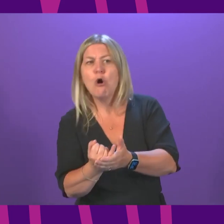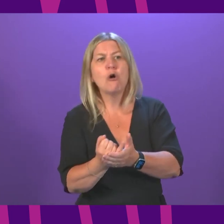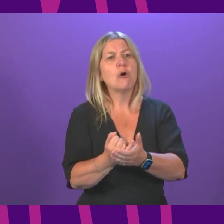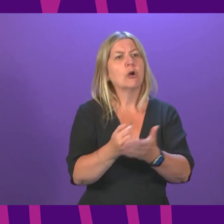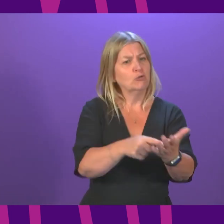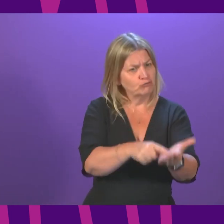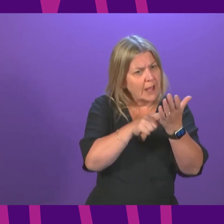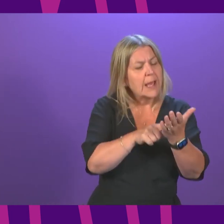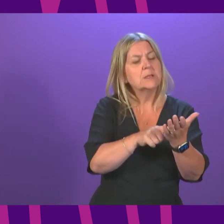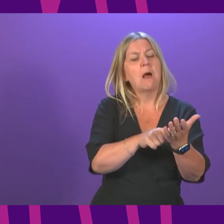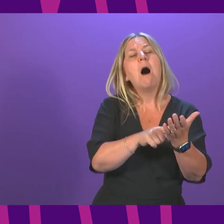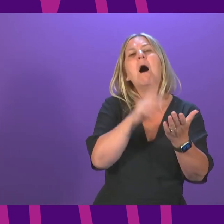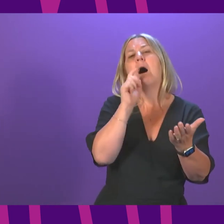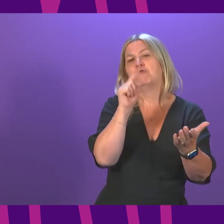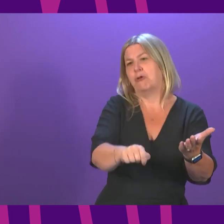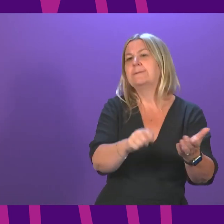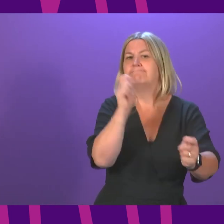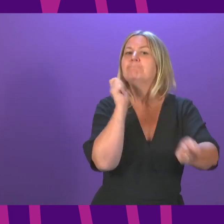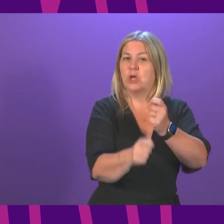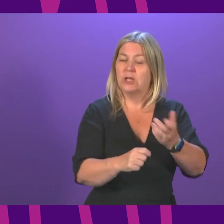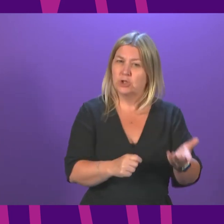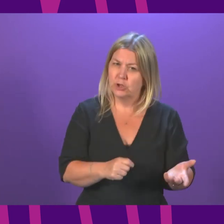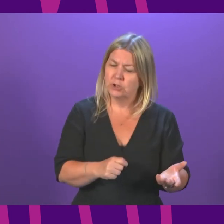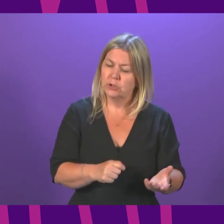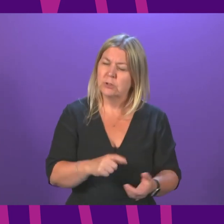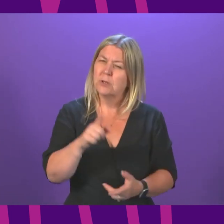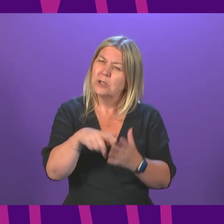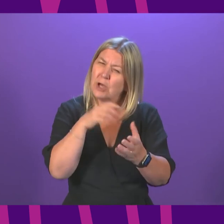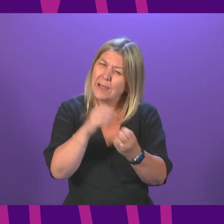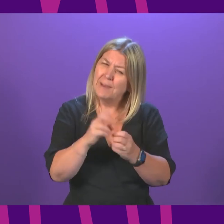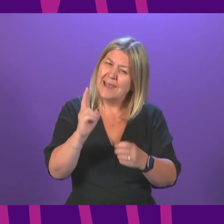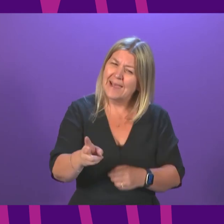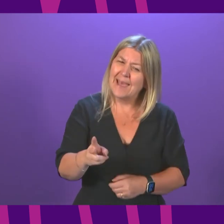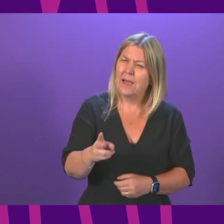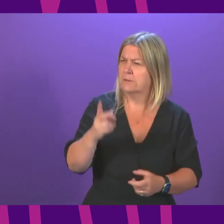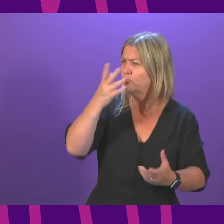proper scrutiny or external consultation. The stage 2 debates yesterday threw open a